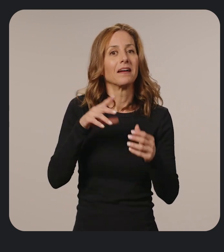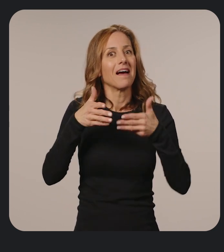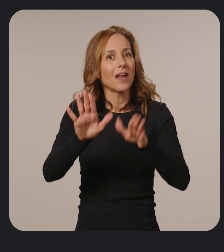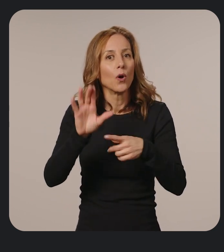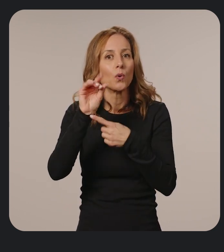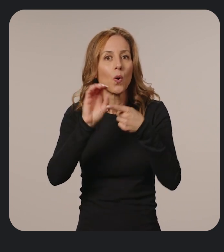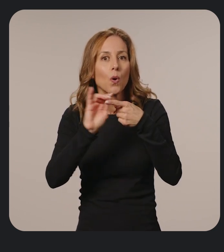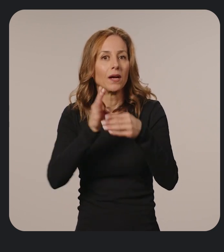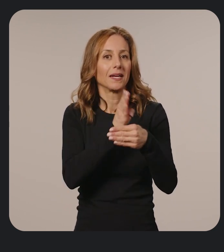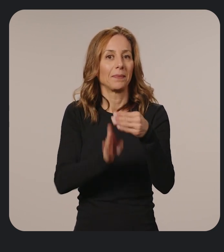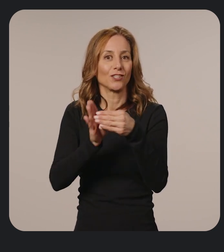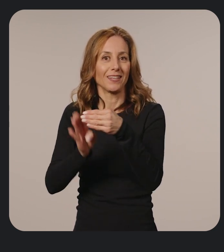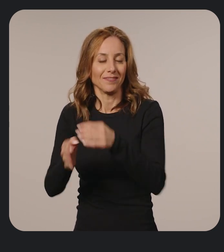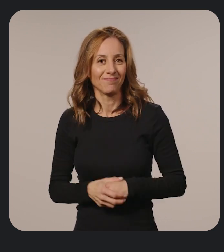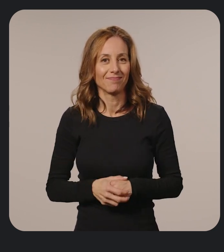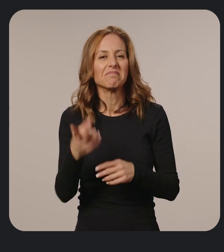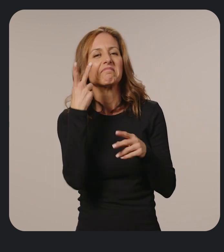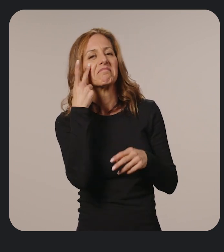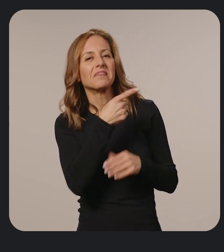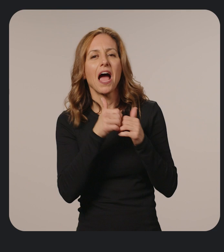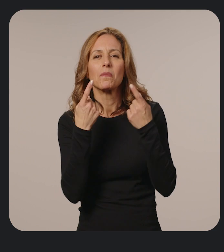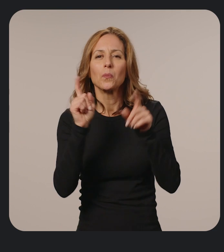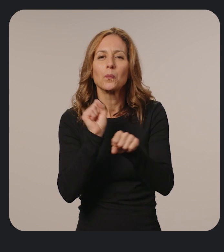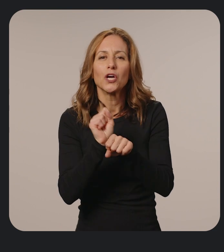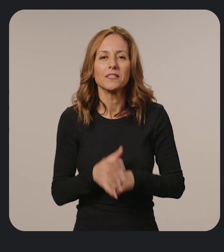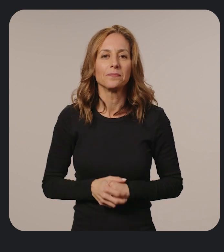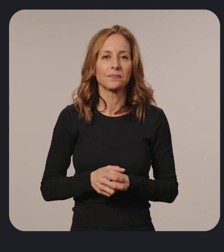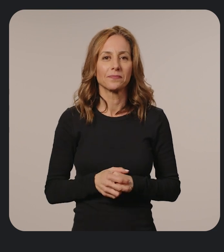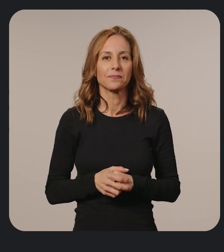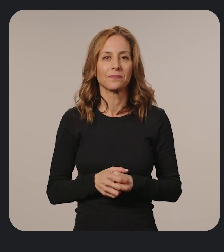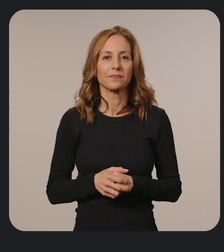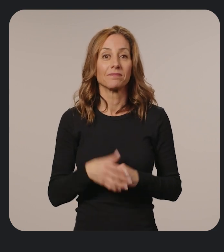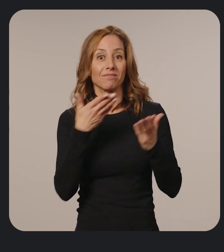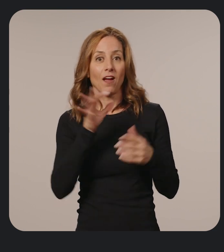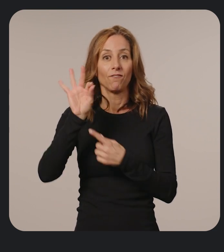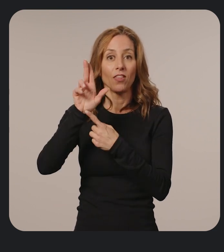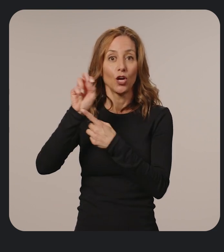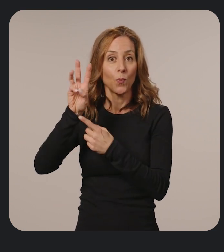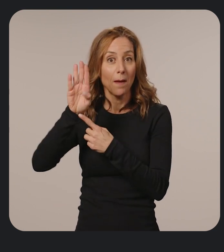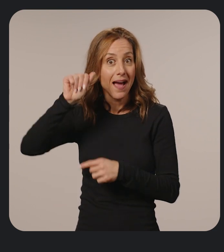As an added benefit, this also enables code completions. Let's see how this works in practice.